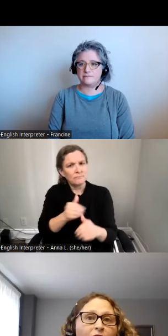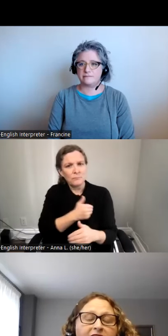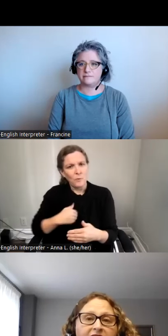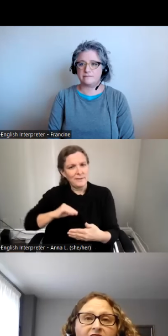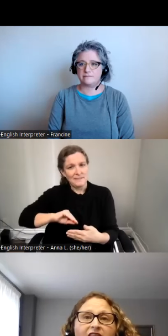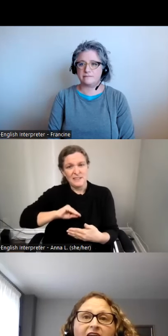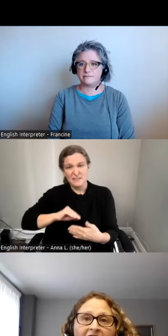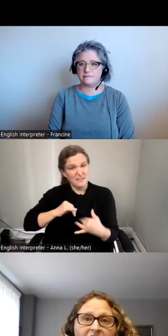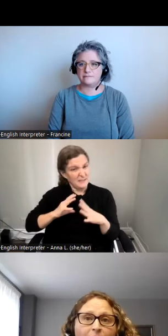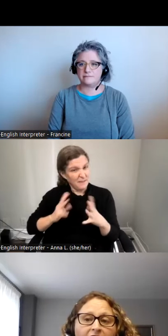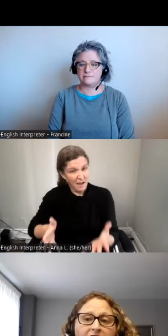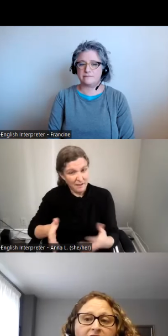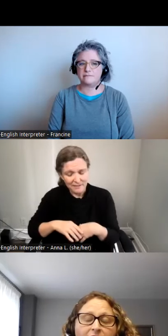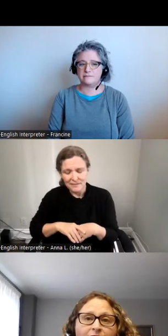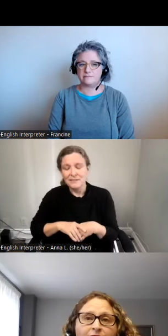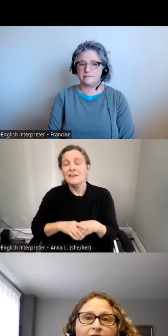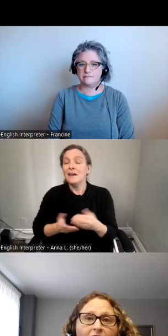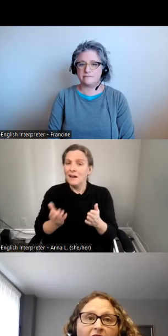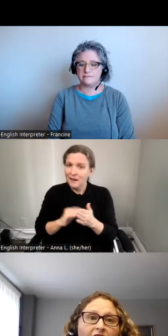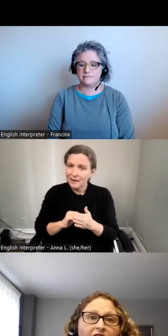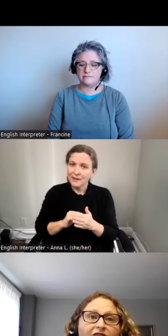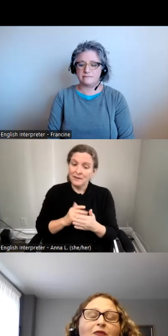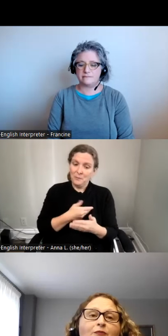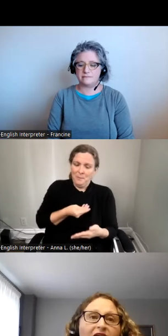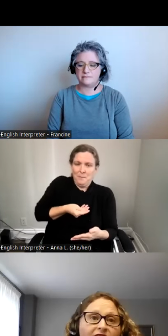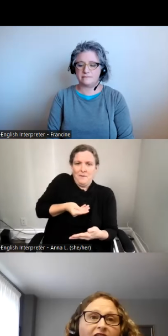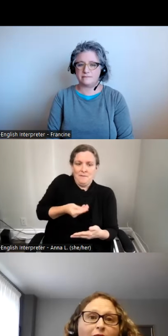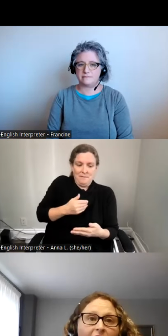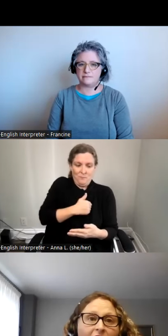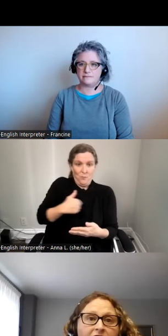know that it is safe to breast -feed following the Covid